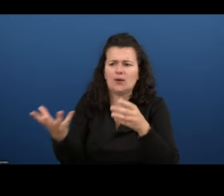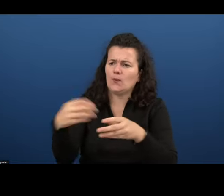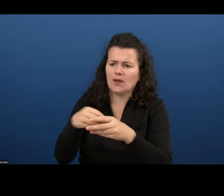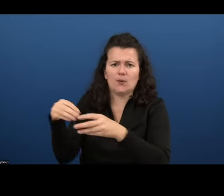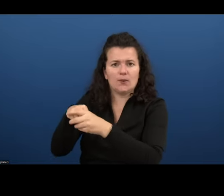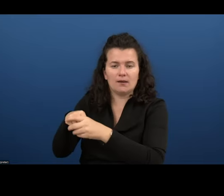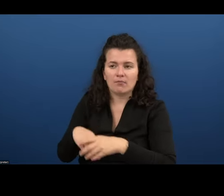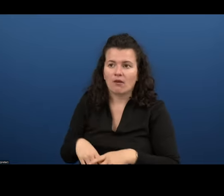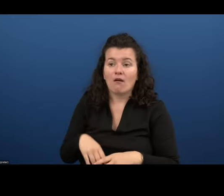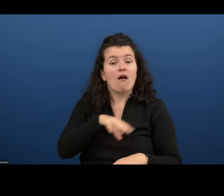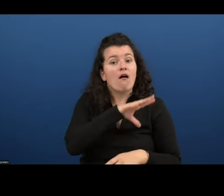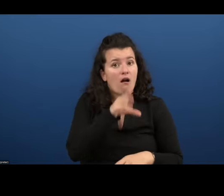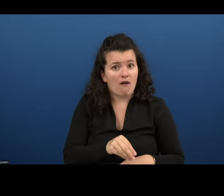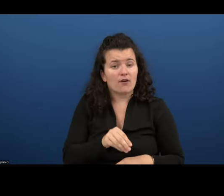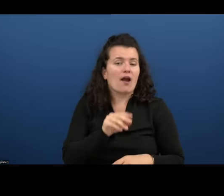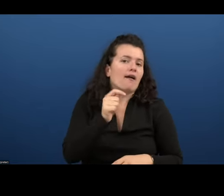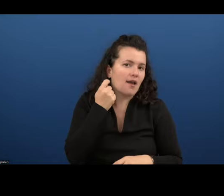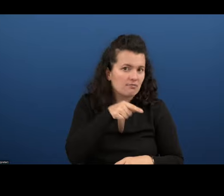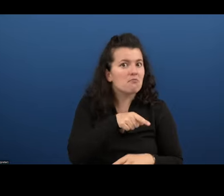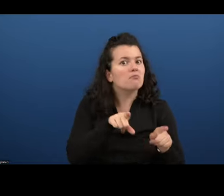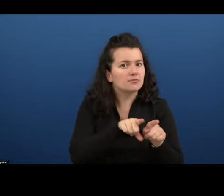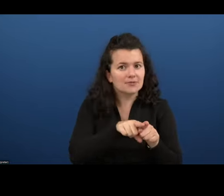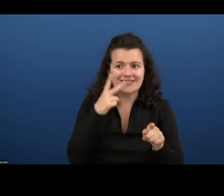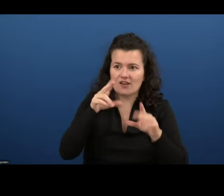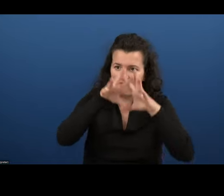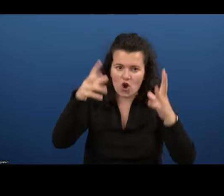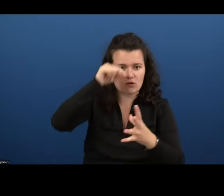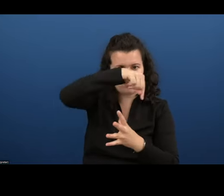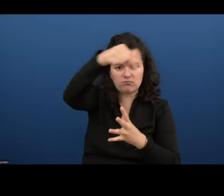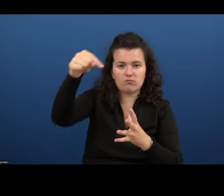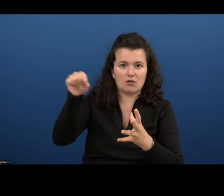accessibility a mandatory requirement. 14:33:52 And yet, there aren't enough people